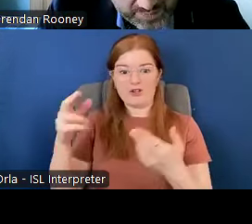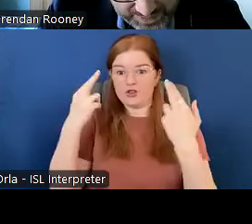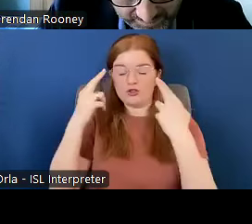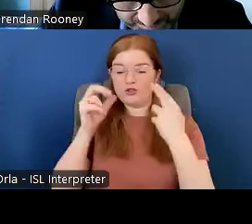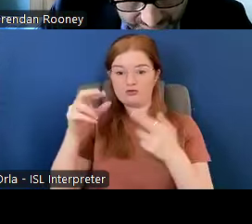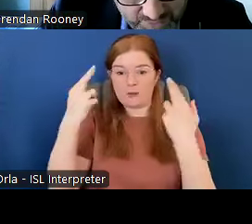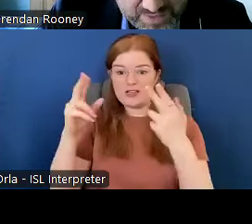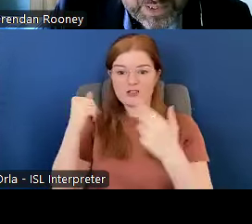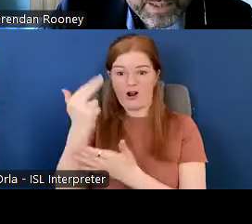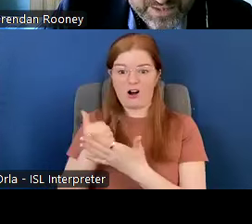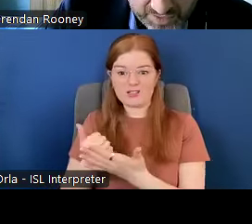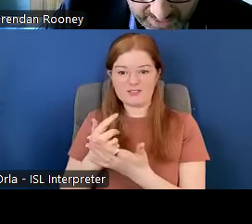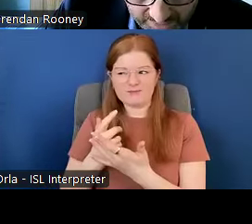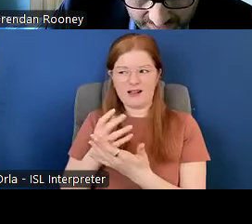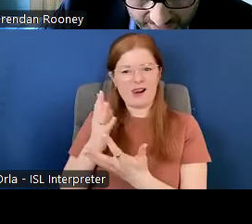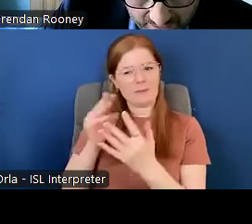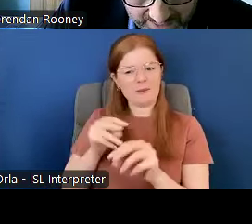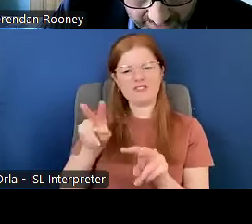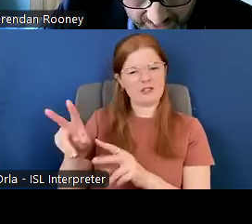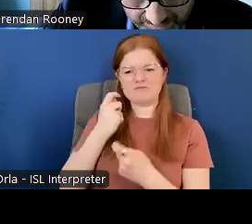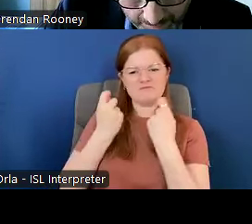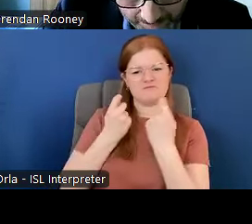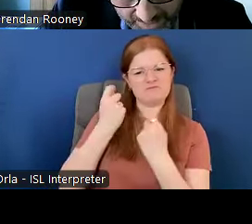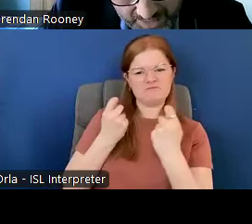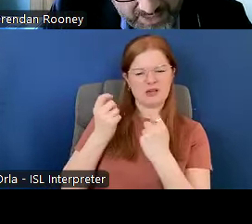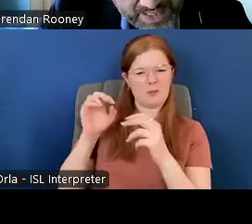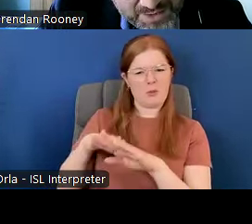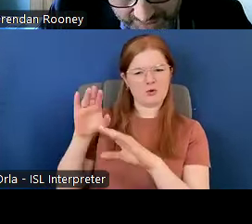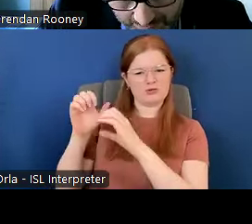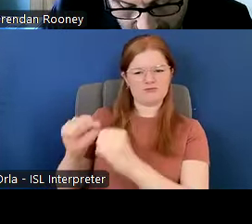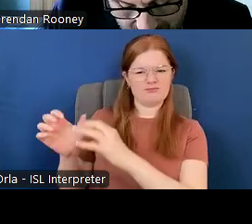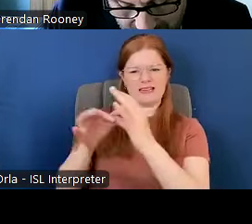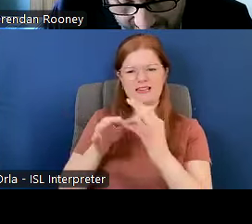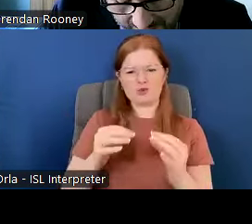suspicion. It was really associated with architecture. Gleizes, for his part, set